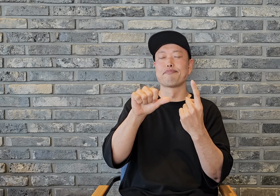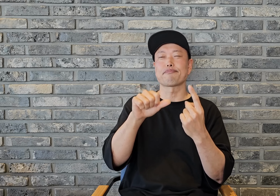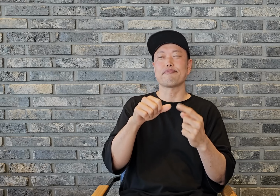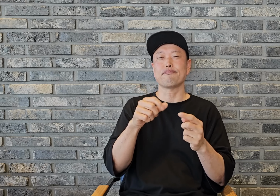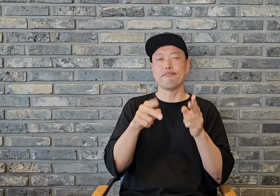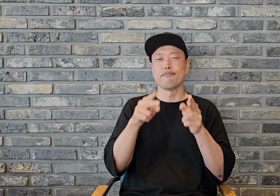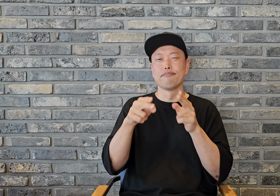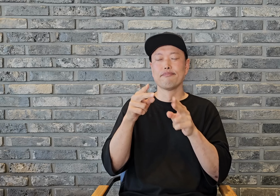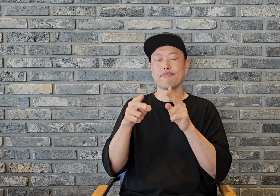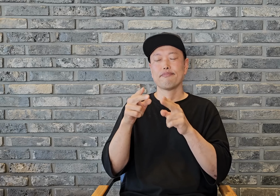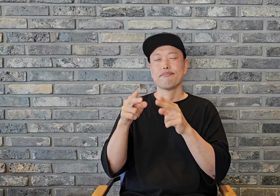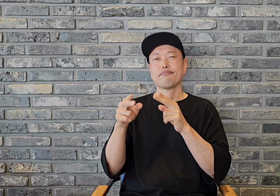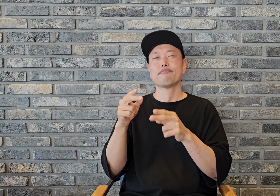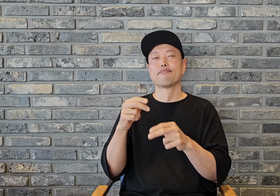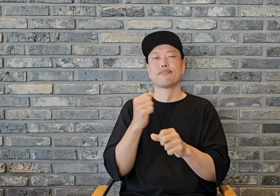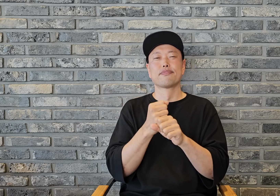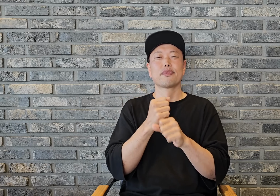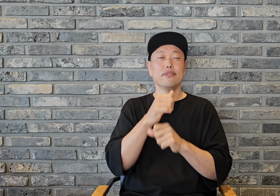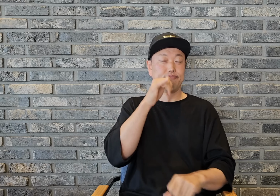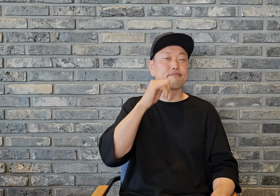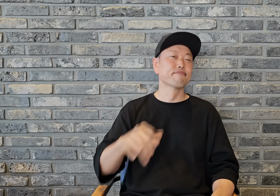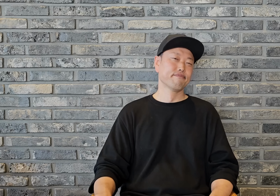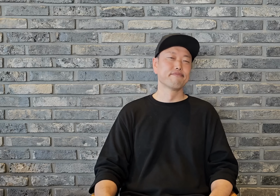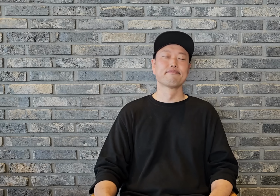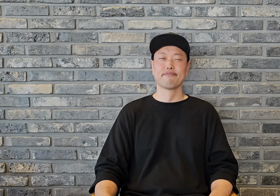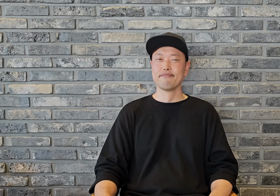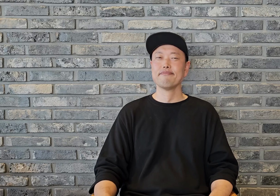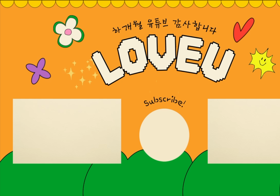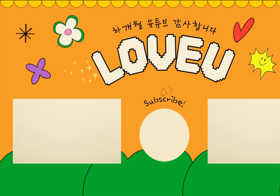so I am editing and making it that way.